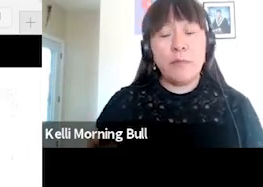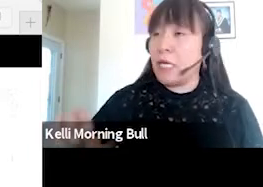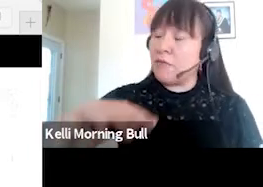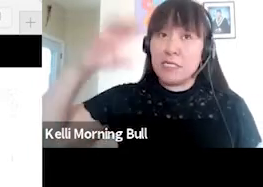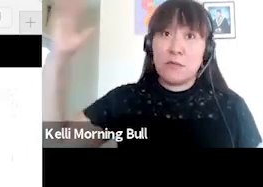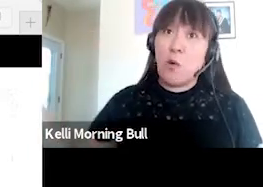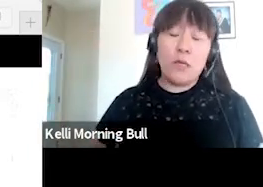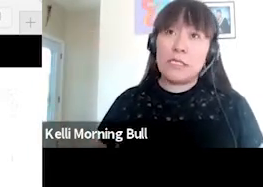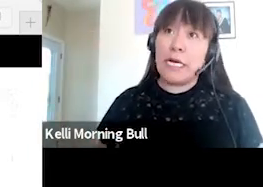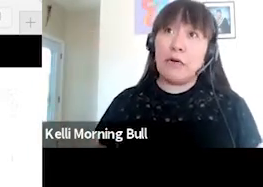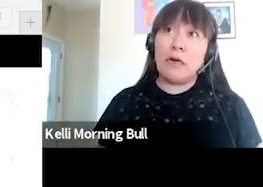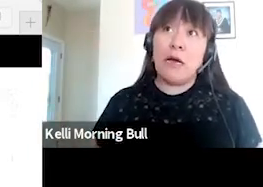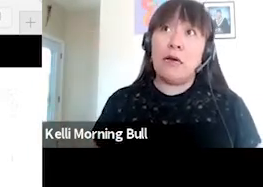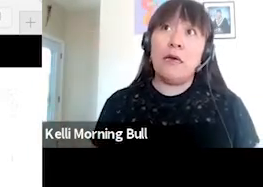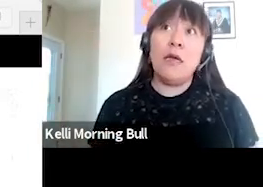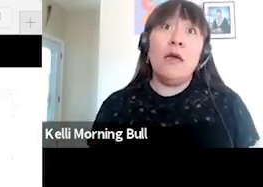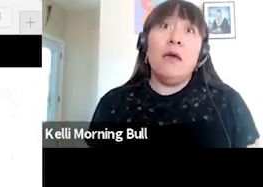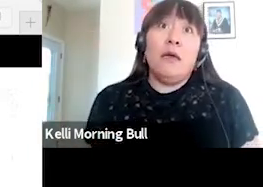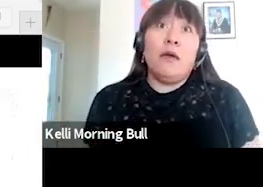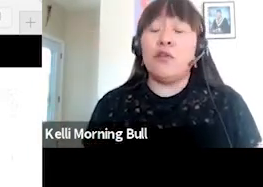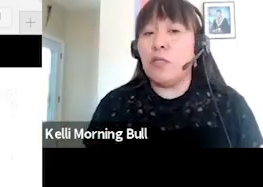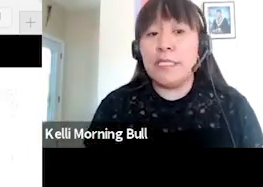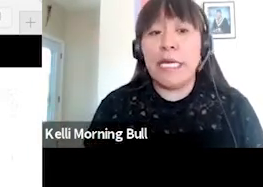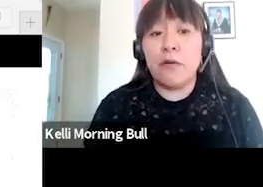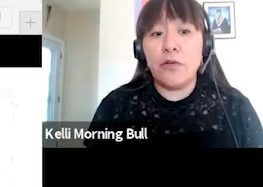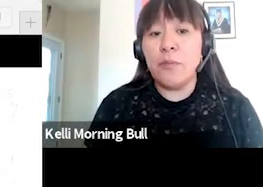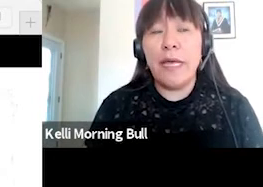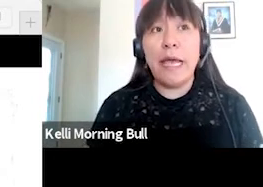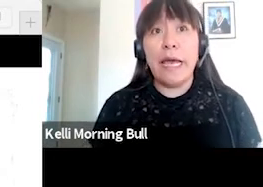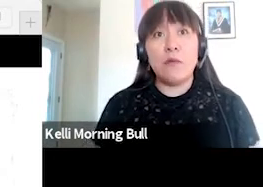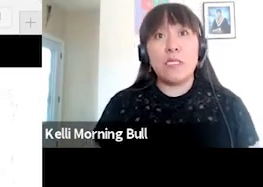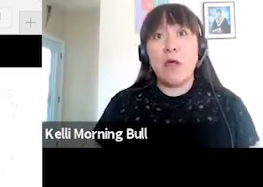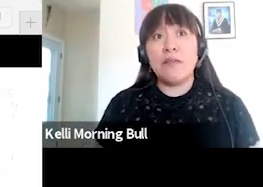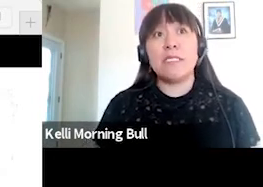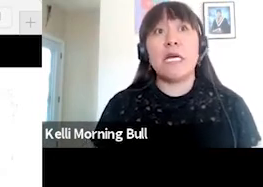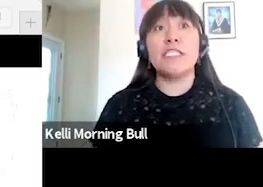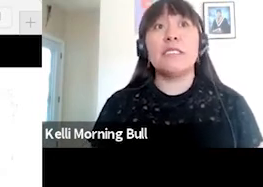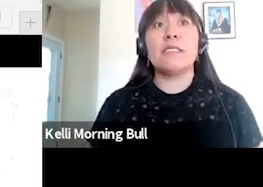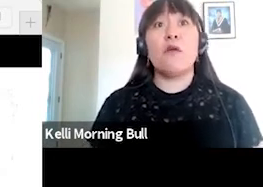beginning of this whole entire cultural instigator group and there was a lot of discussions